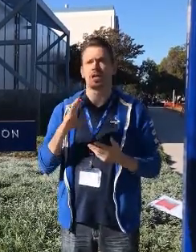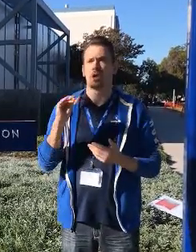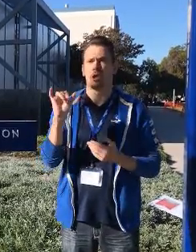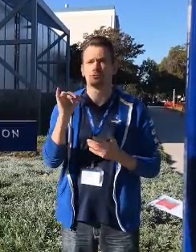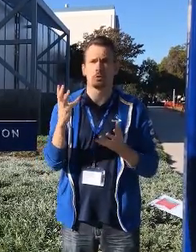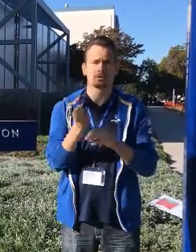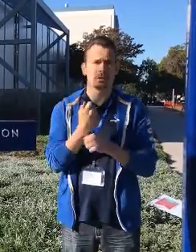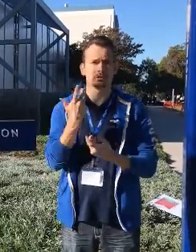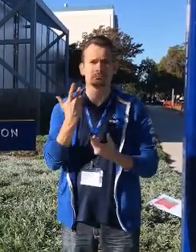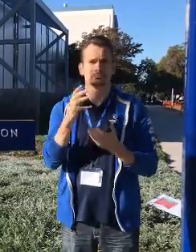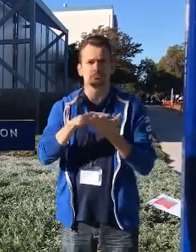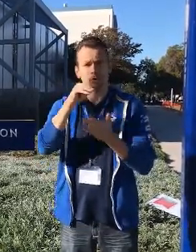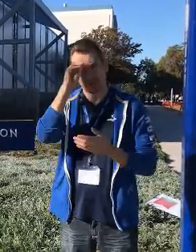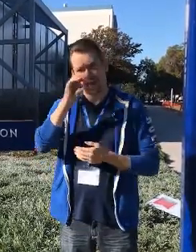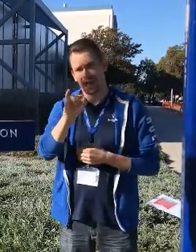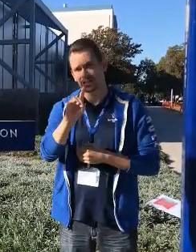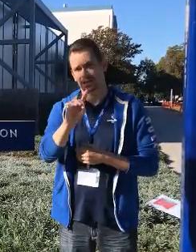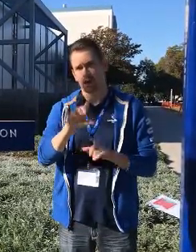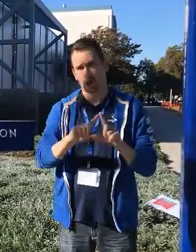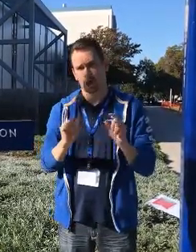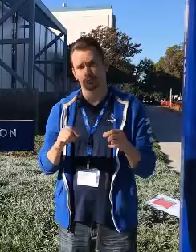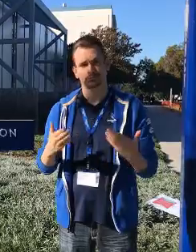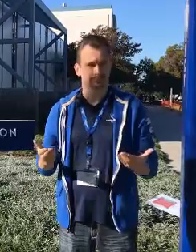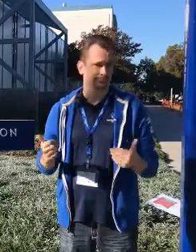and also you can get your student ID card. Ok, great.